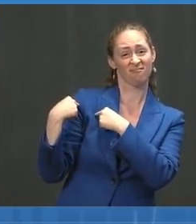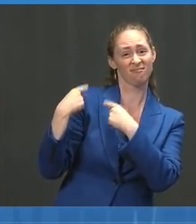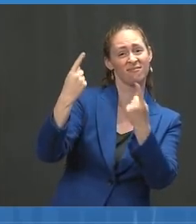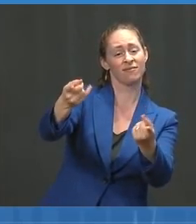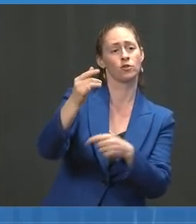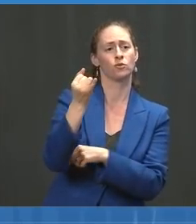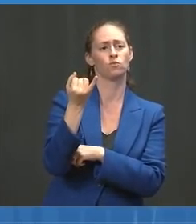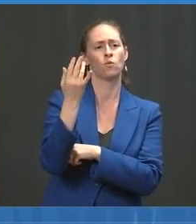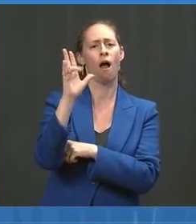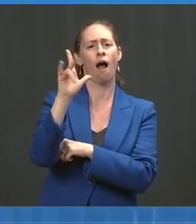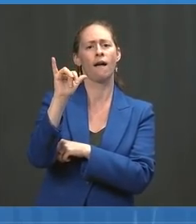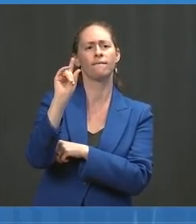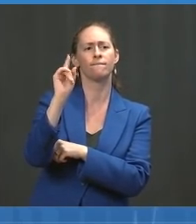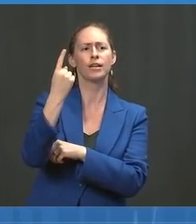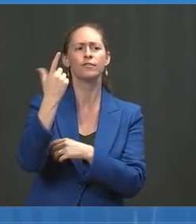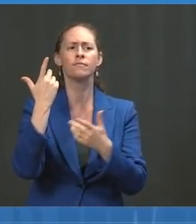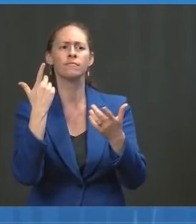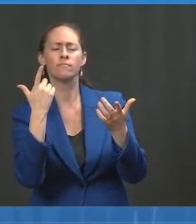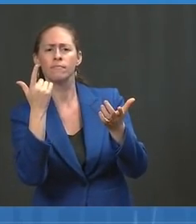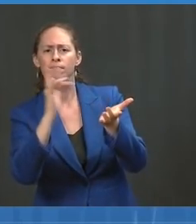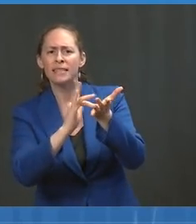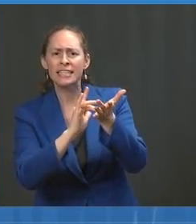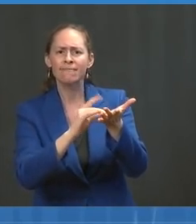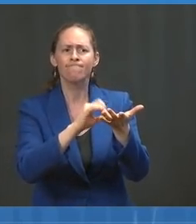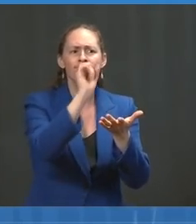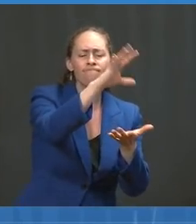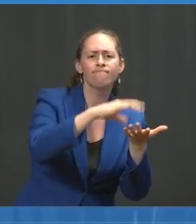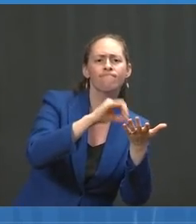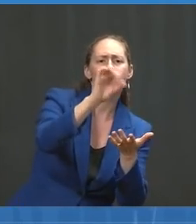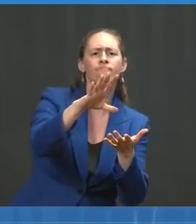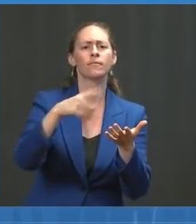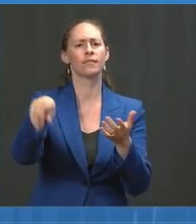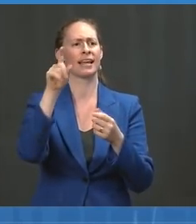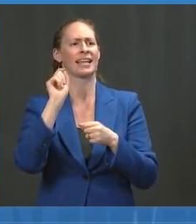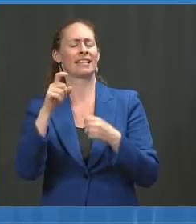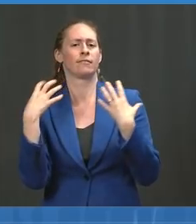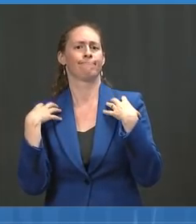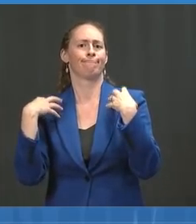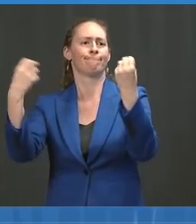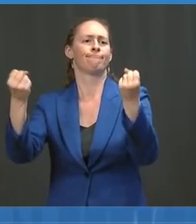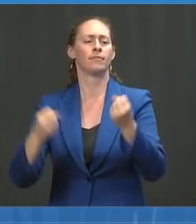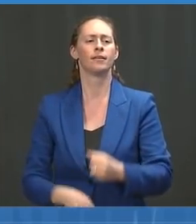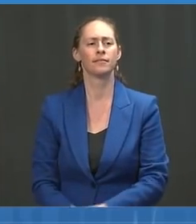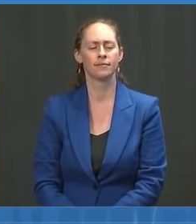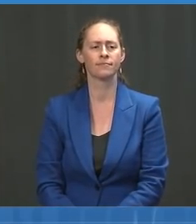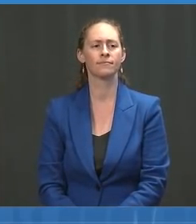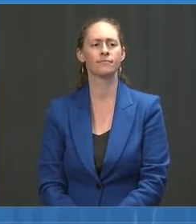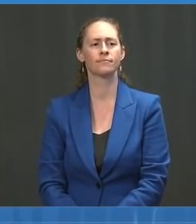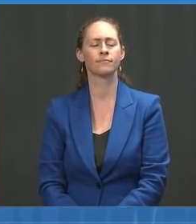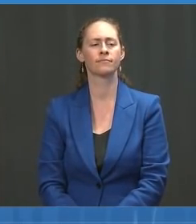to treat COVID patients -- half a million therapeutics that are preventing hospitalizations